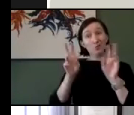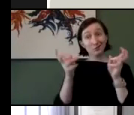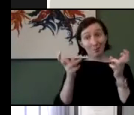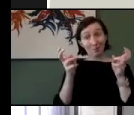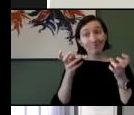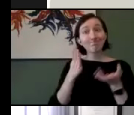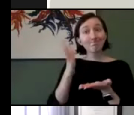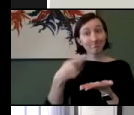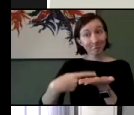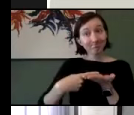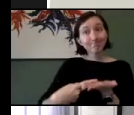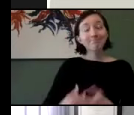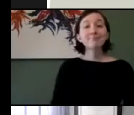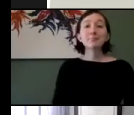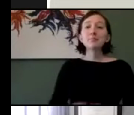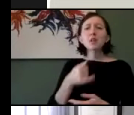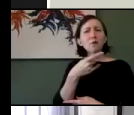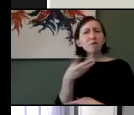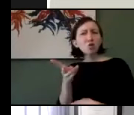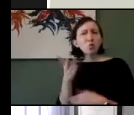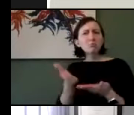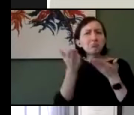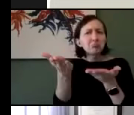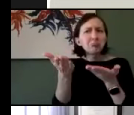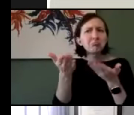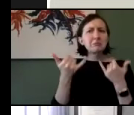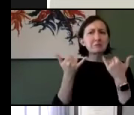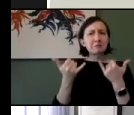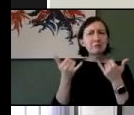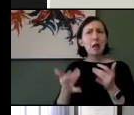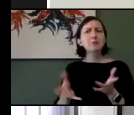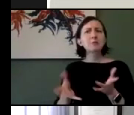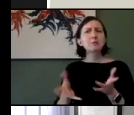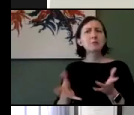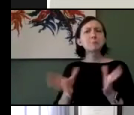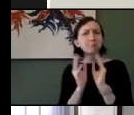I wanted to share a couple tips about today's session before we jump into our content.